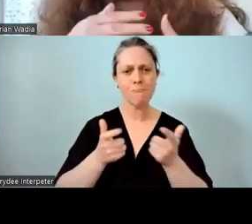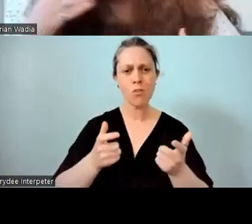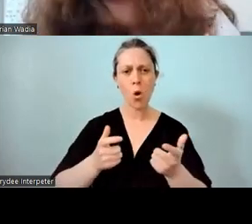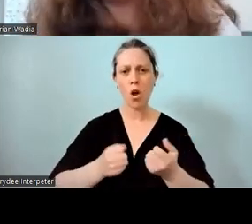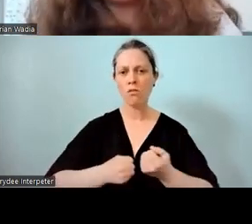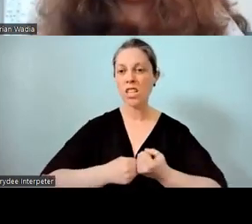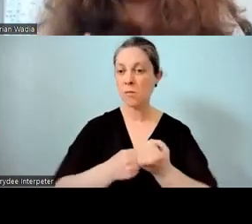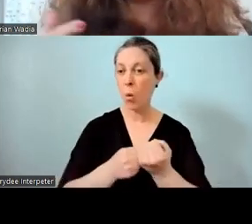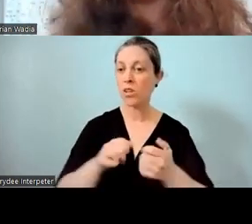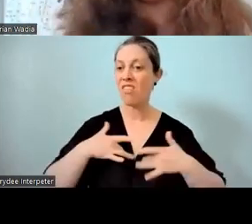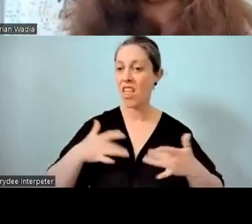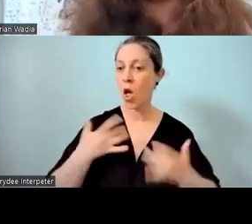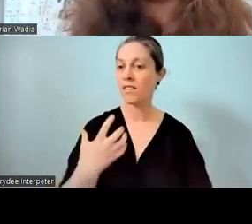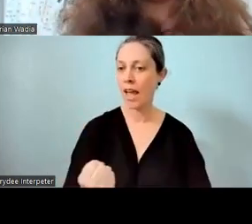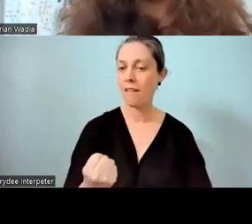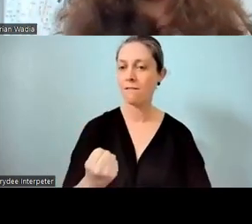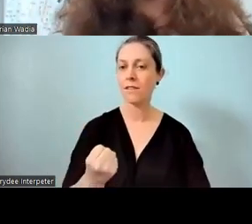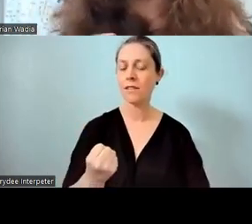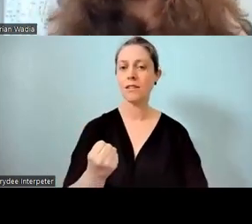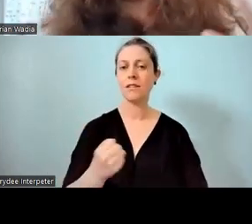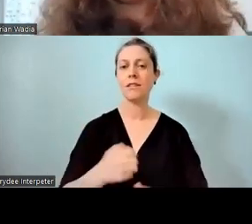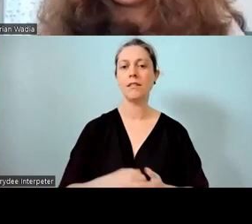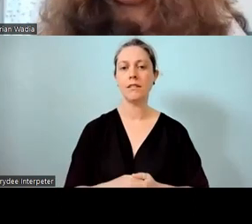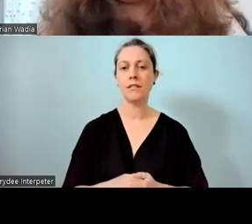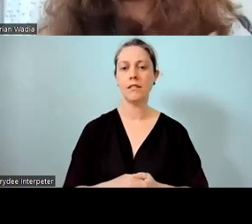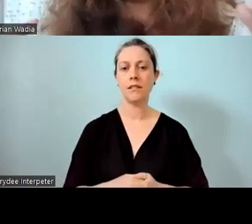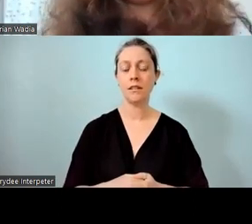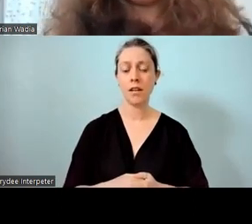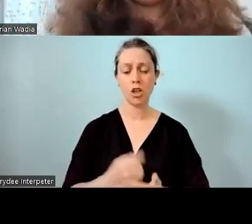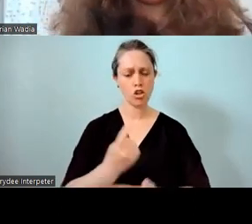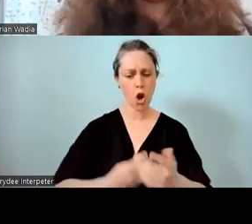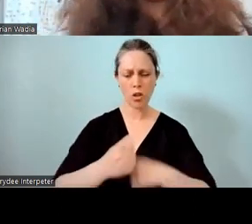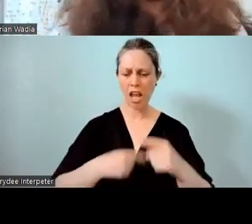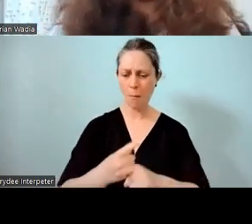the additional supports that get layered on, it's about the life, the quality of life.